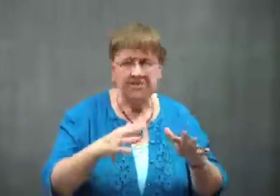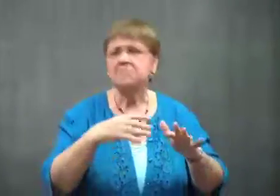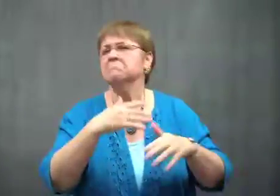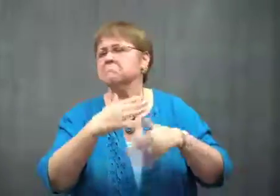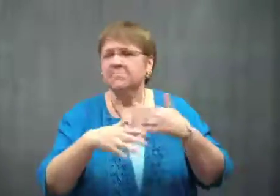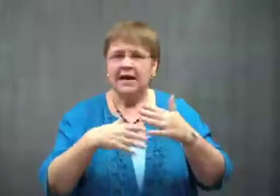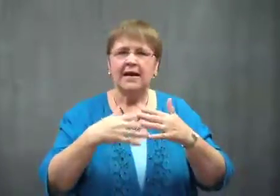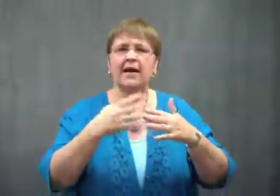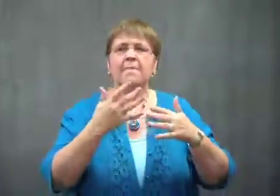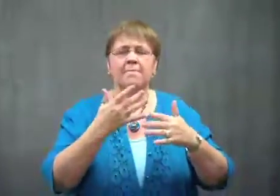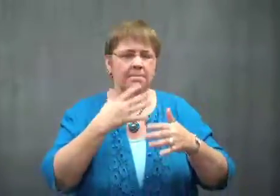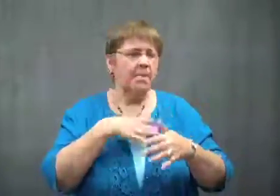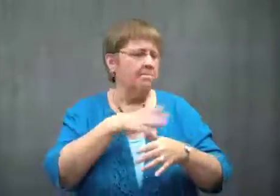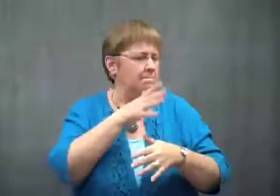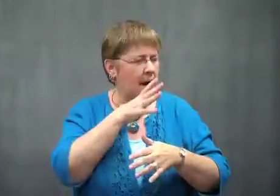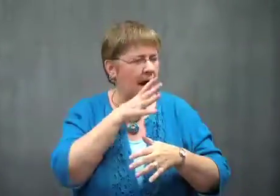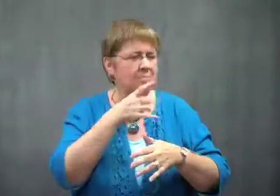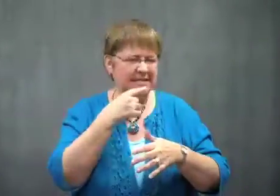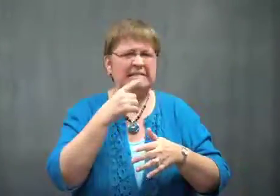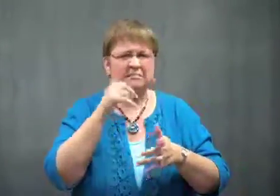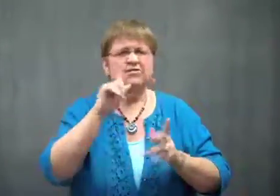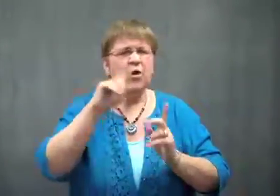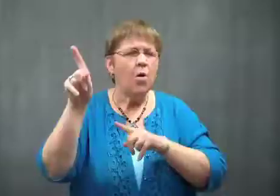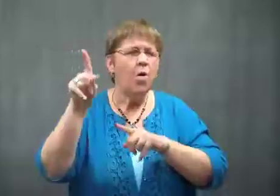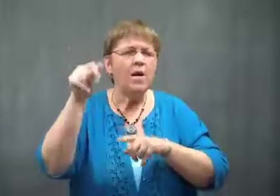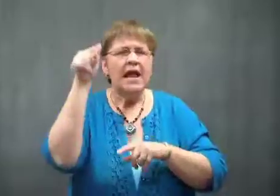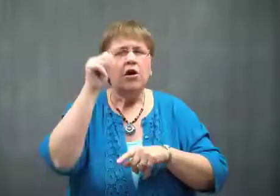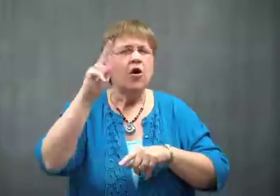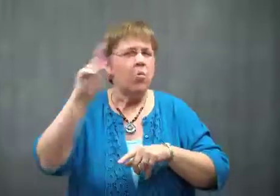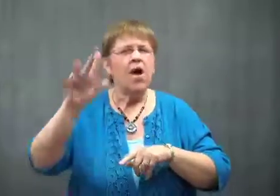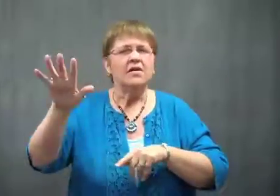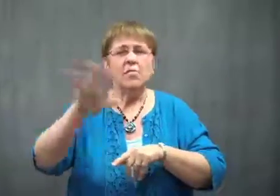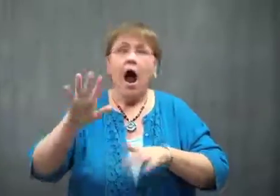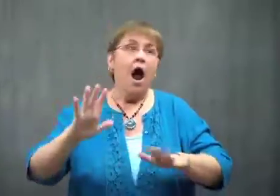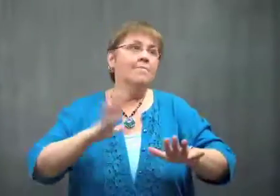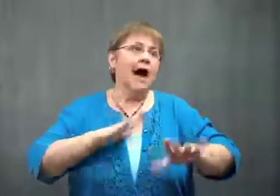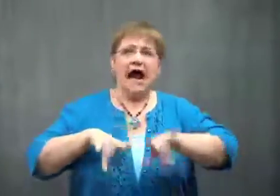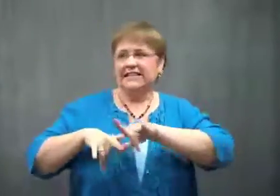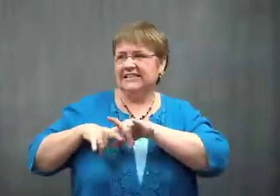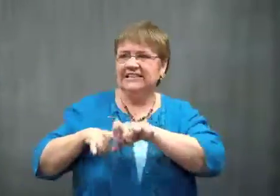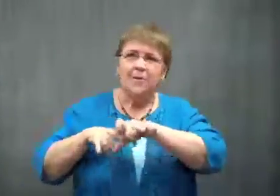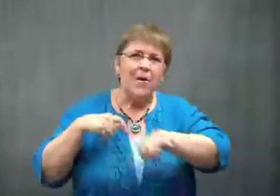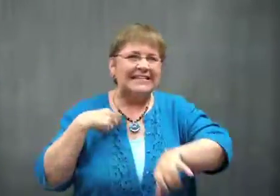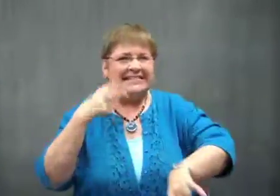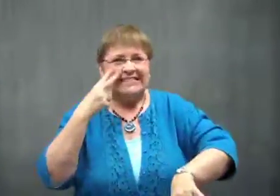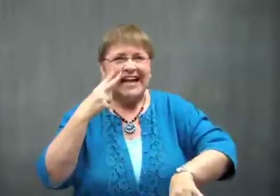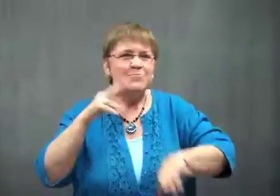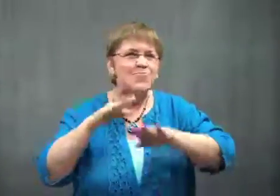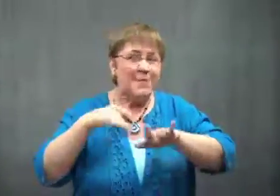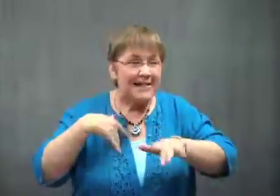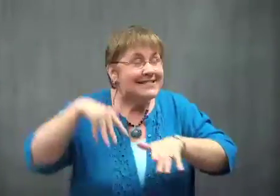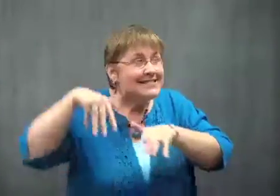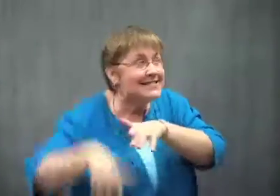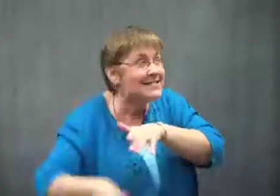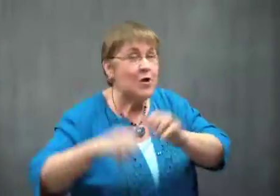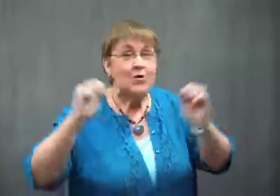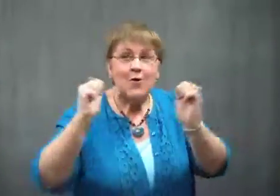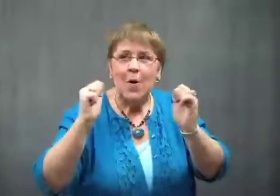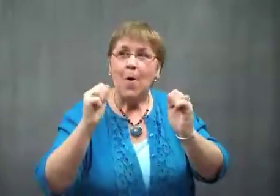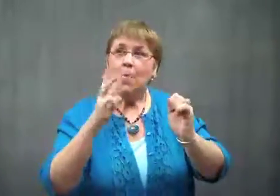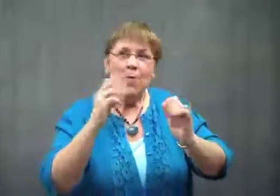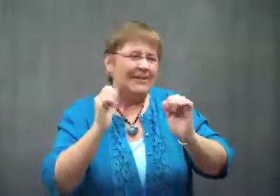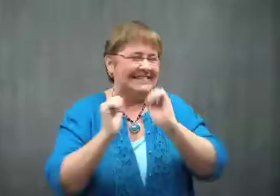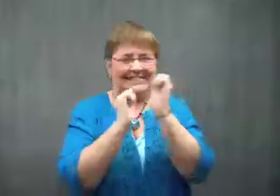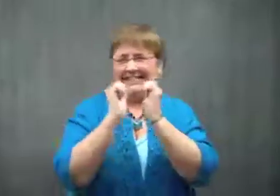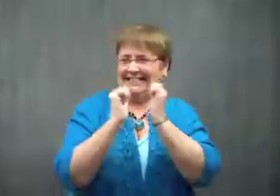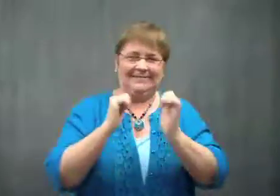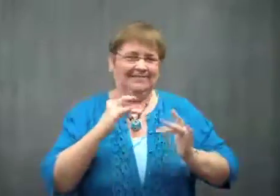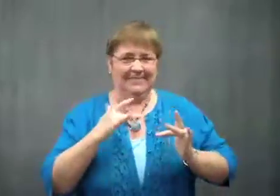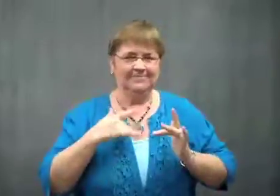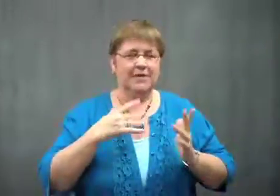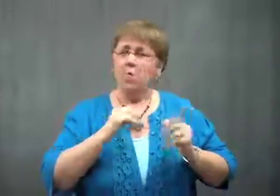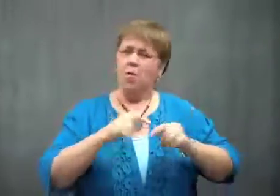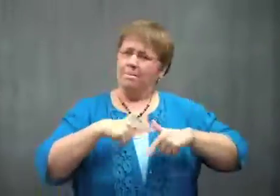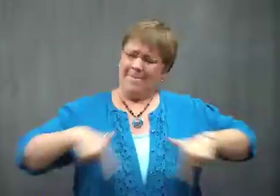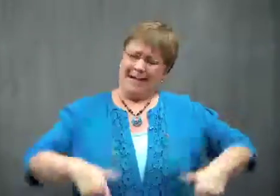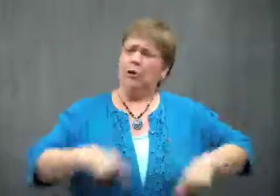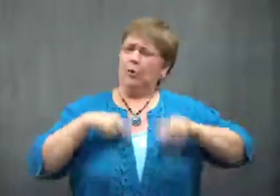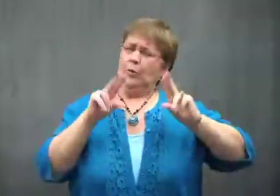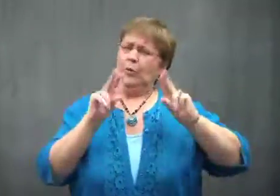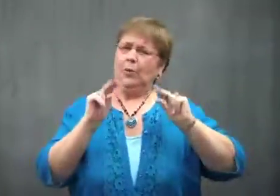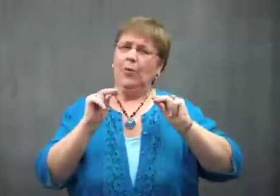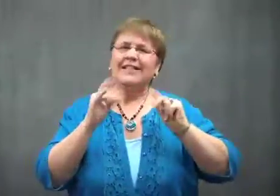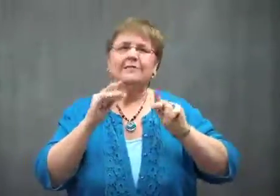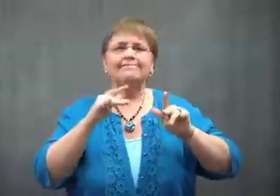One time my mother said we would go to my aunt and uncle's.